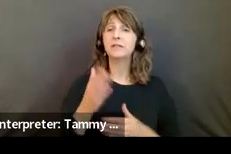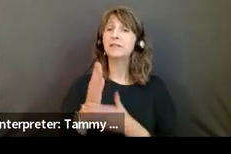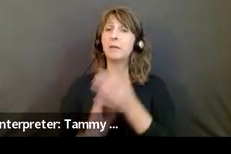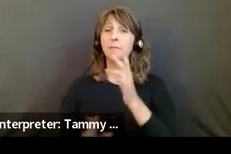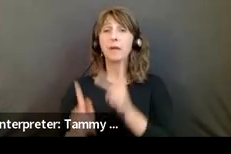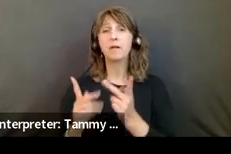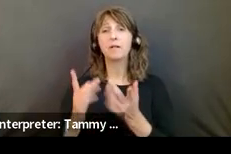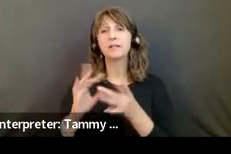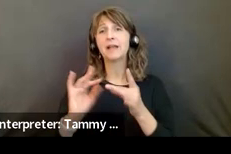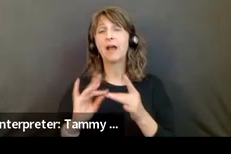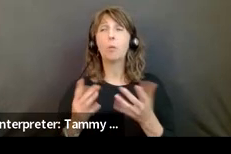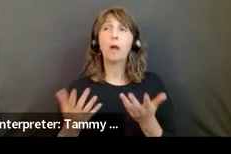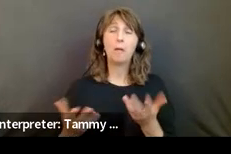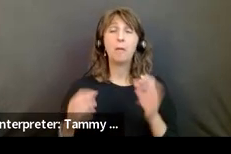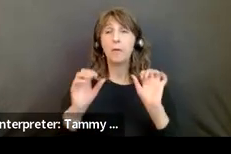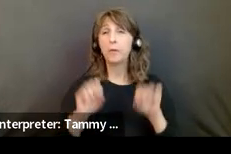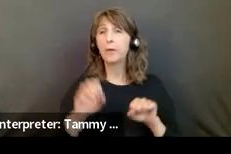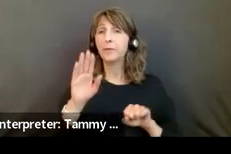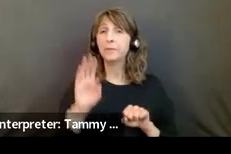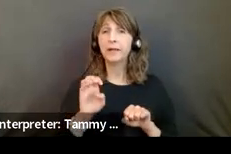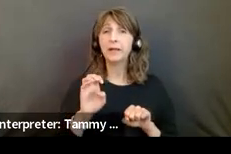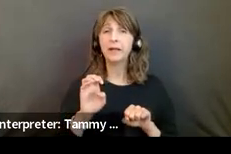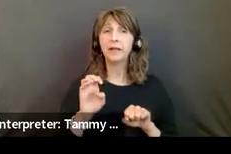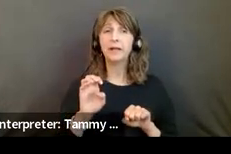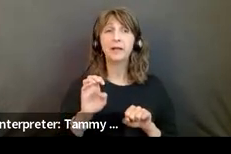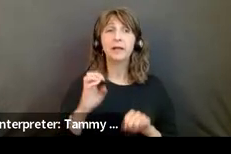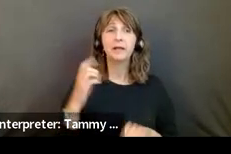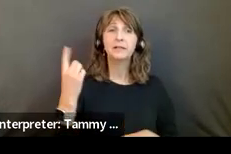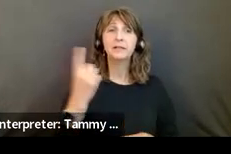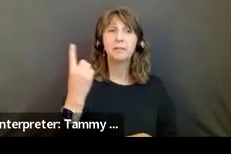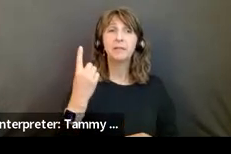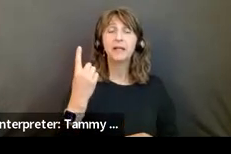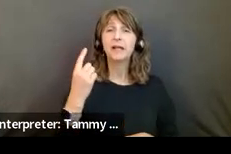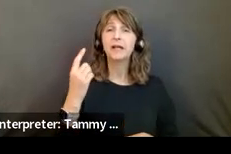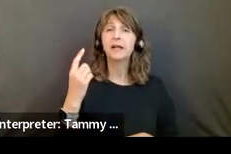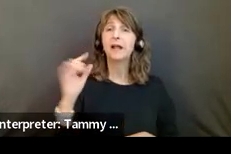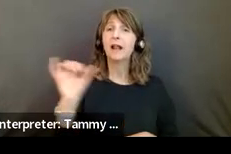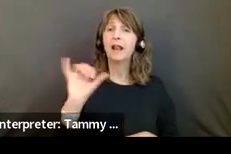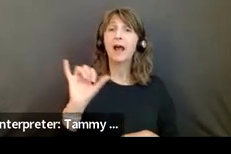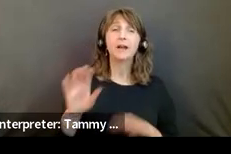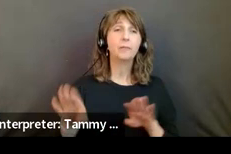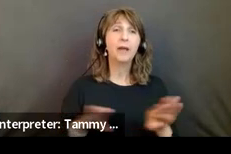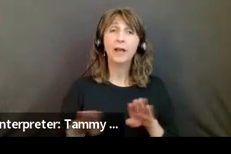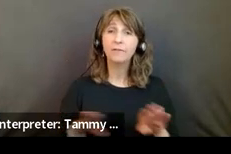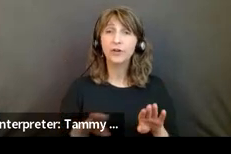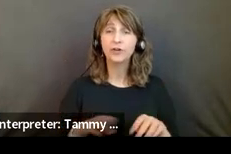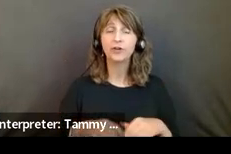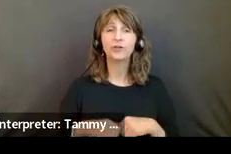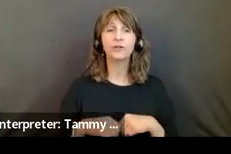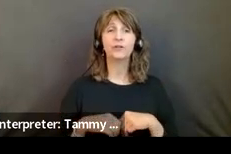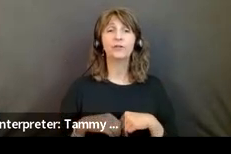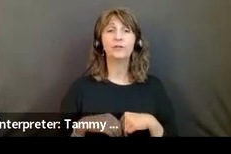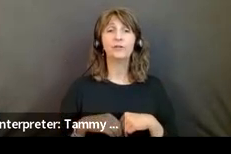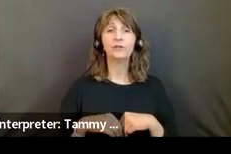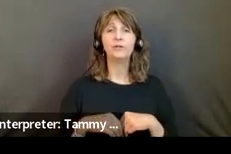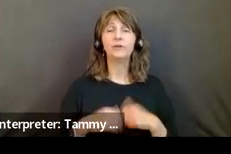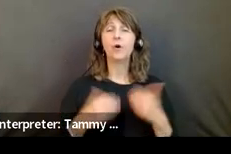Something that we see out. Like such as behavior. Would some might turn acting out or erratic behavior, right?